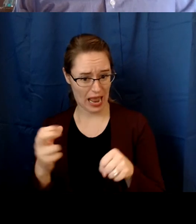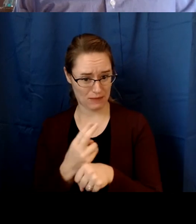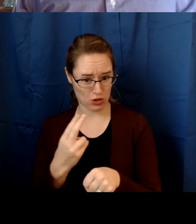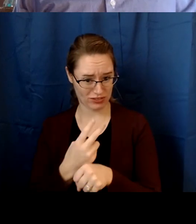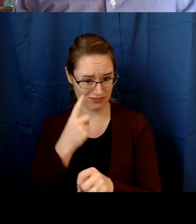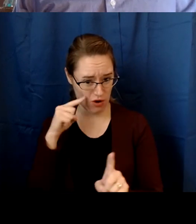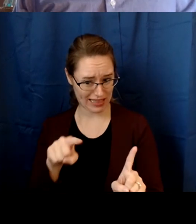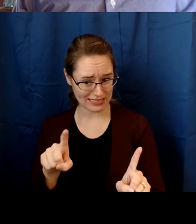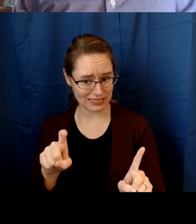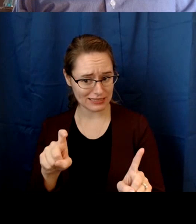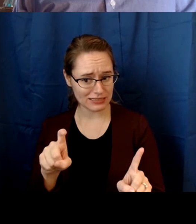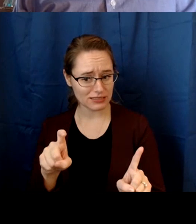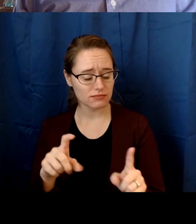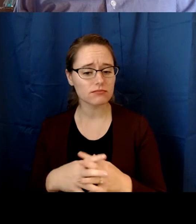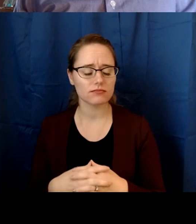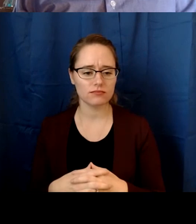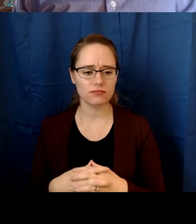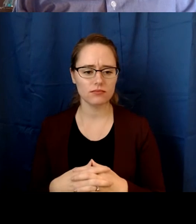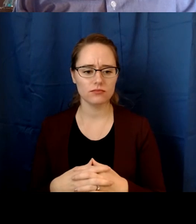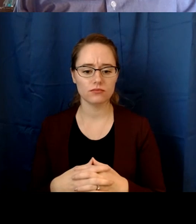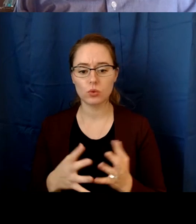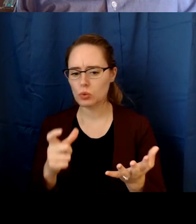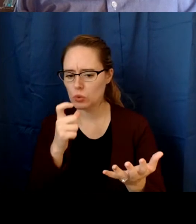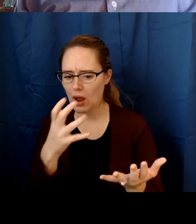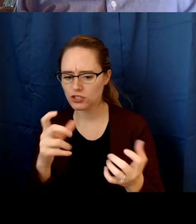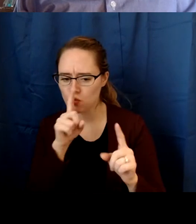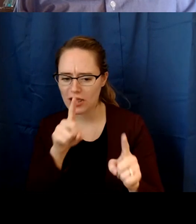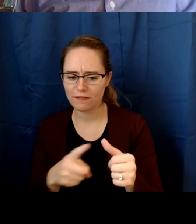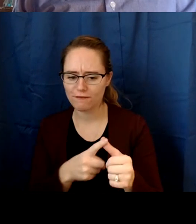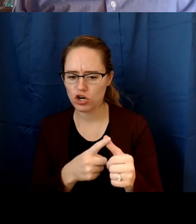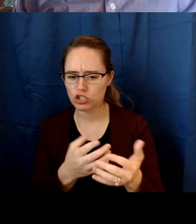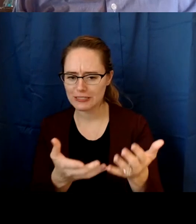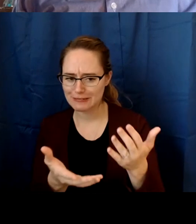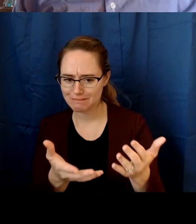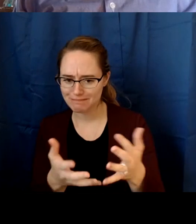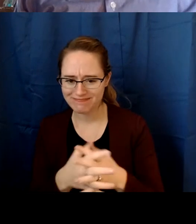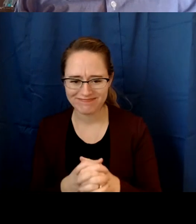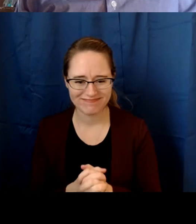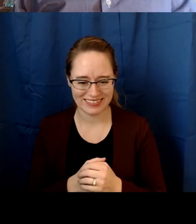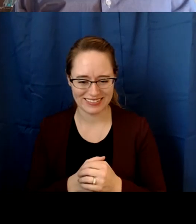So, who will actually take the question first? Both of you have a chance.